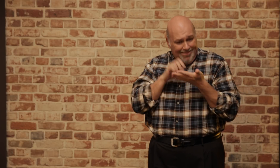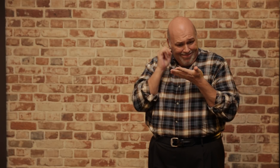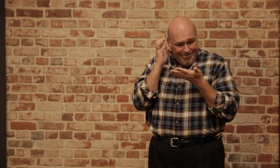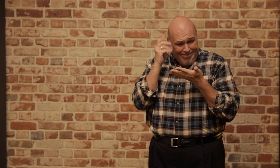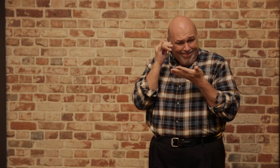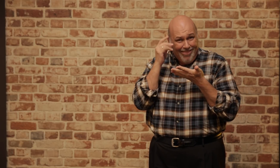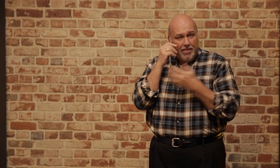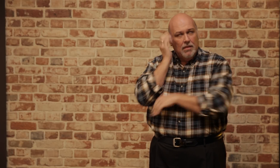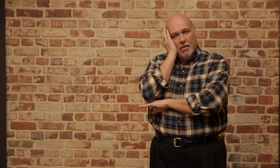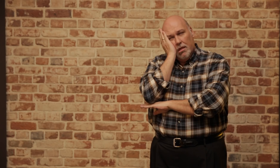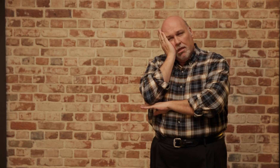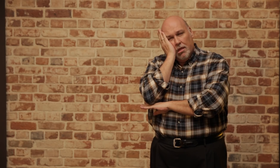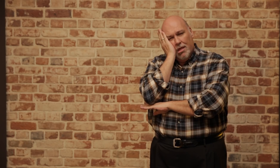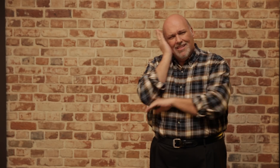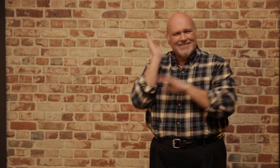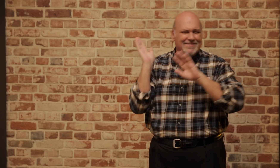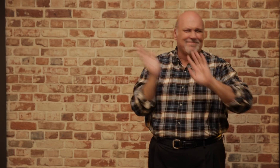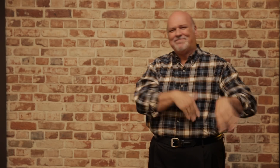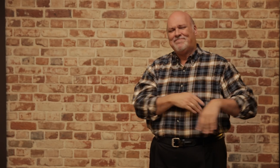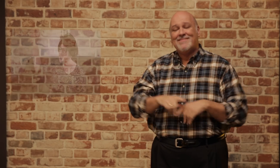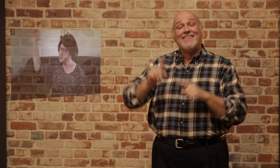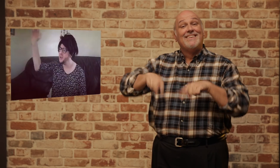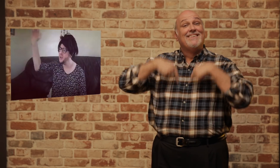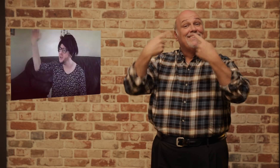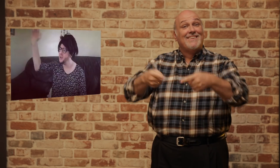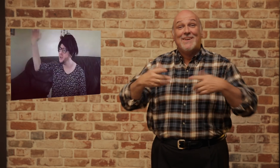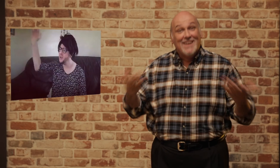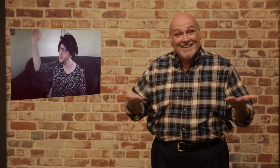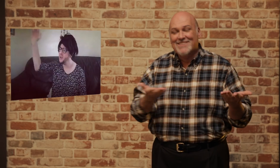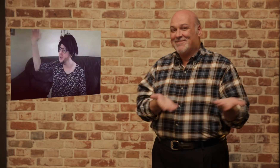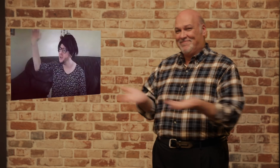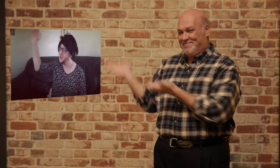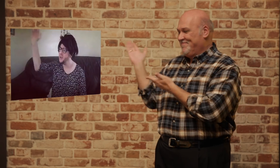Spelling out every word is a bore! Next video!